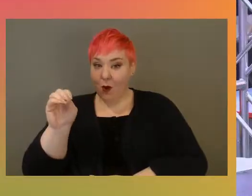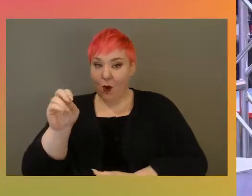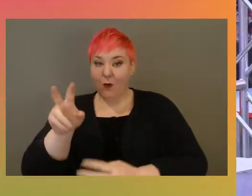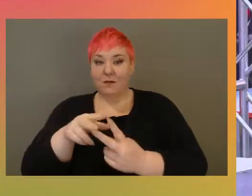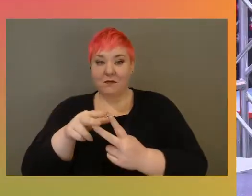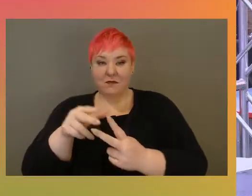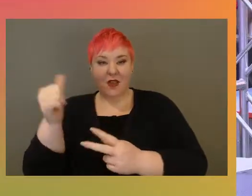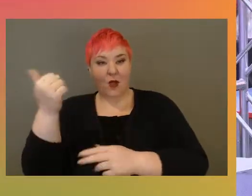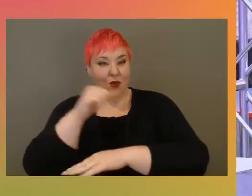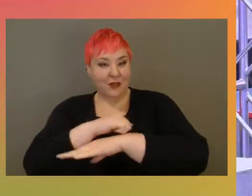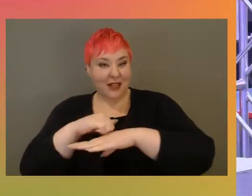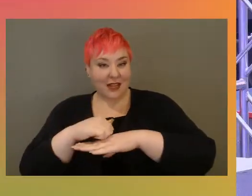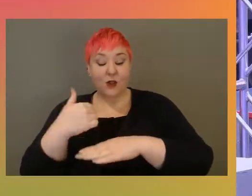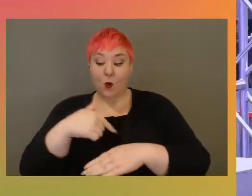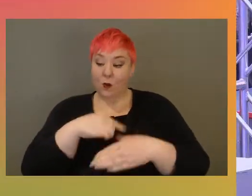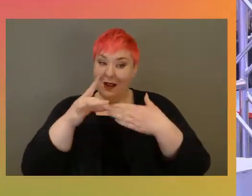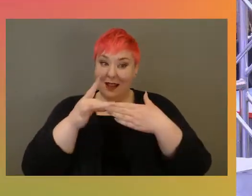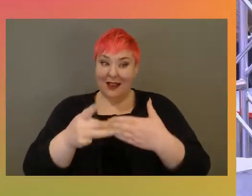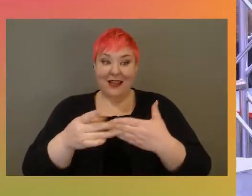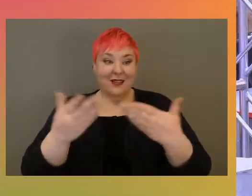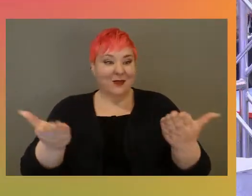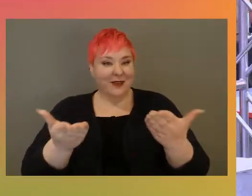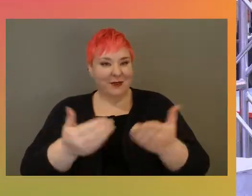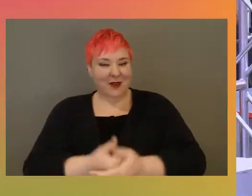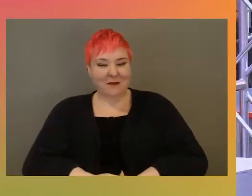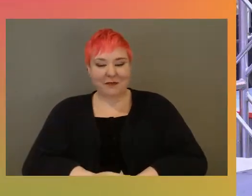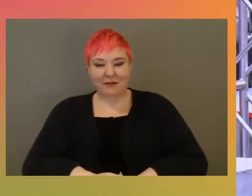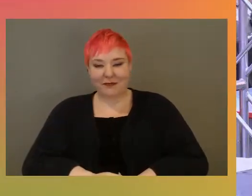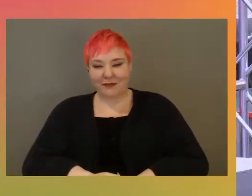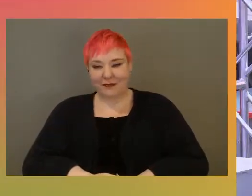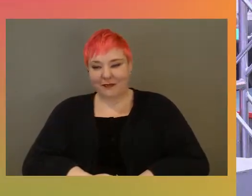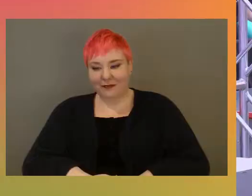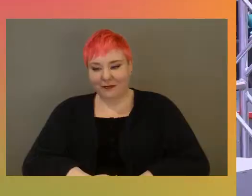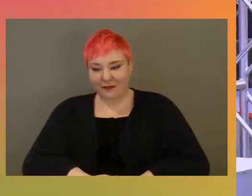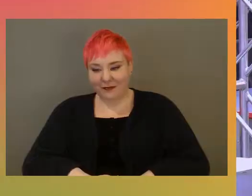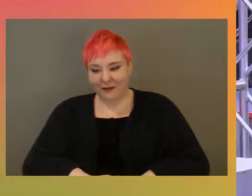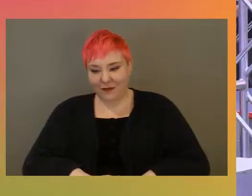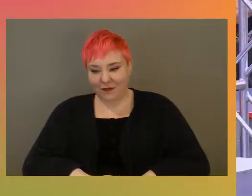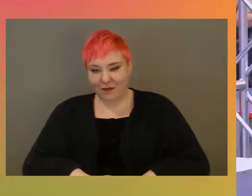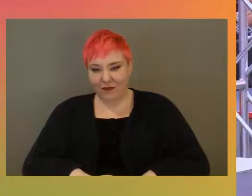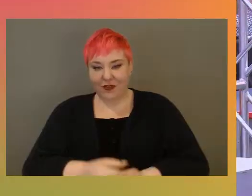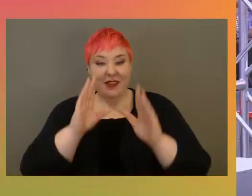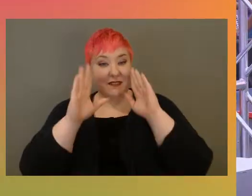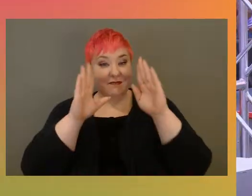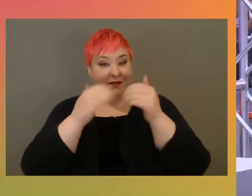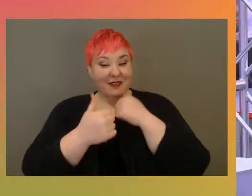OTHER STAGE WE HAVE SHAMUS TYSON, AND WE HAVE SANDY SPIRO.